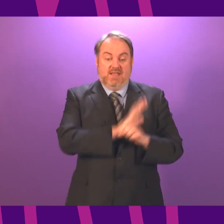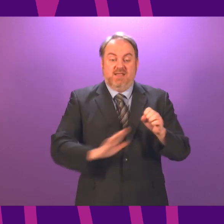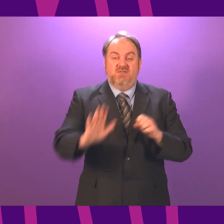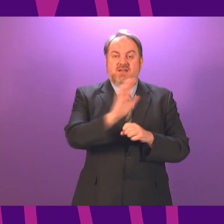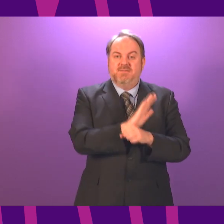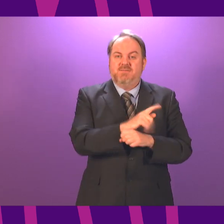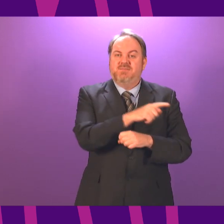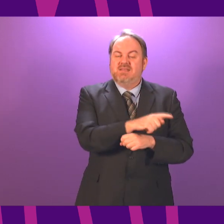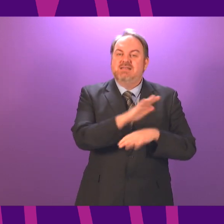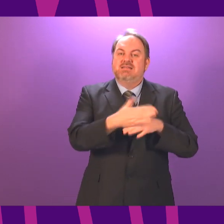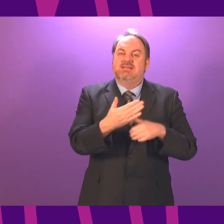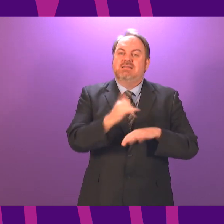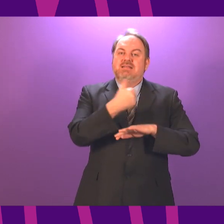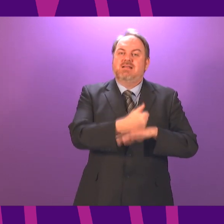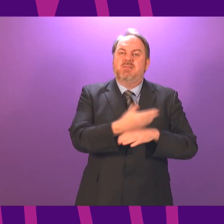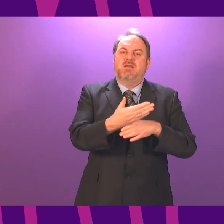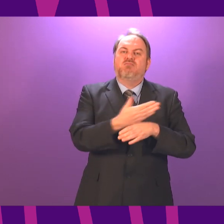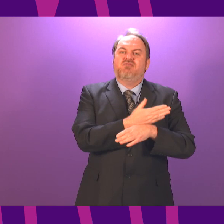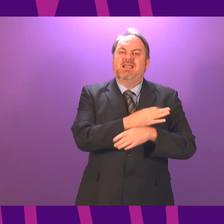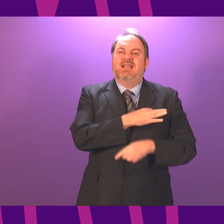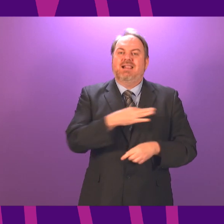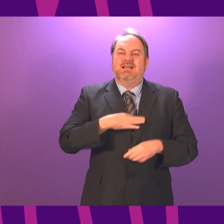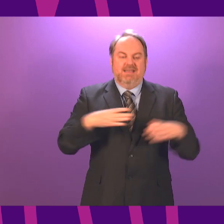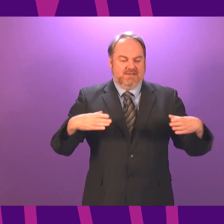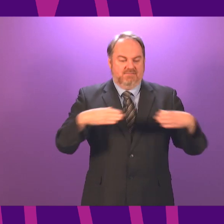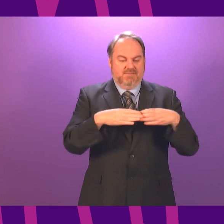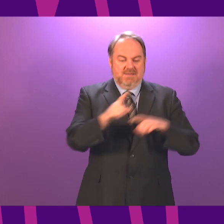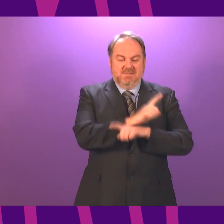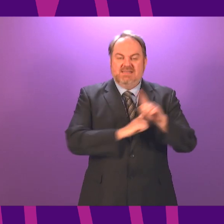pre-clinic huddles that cover matters that might otherwise have formed part of induction training.